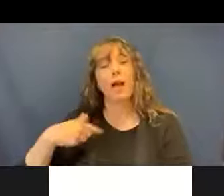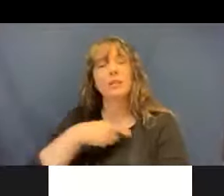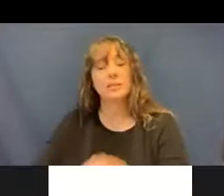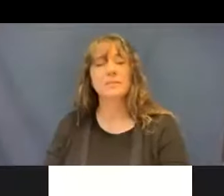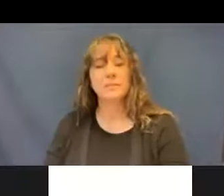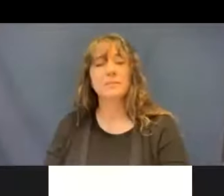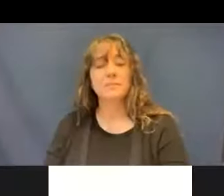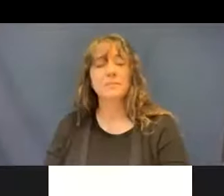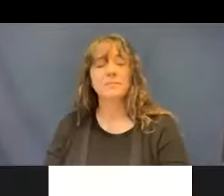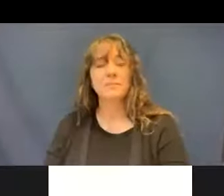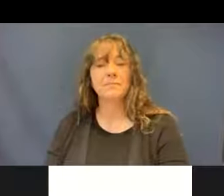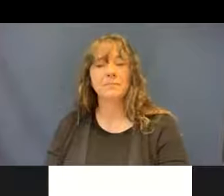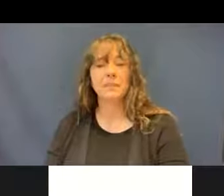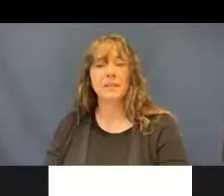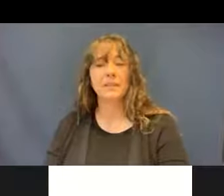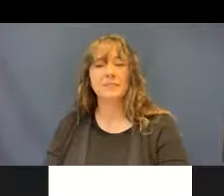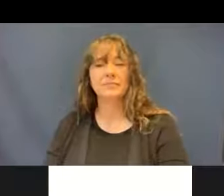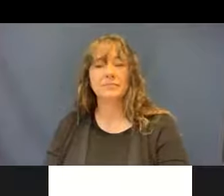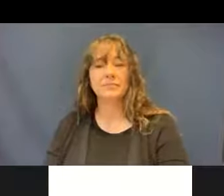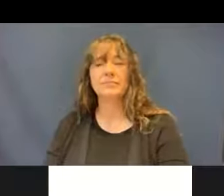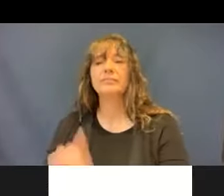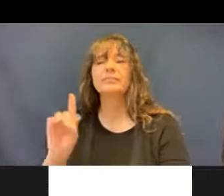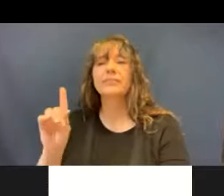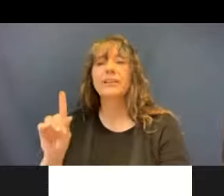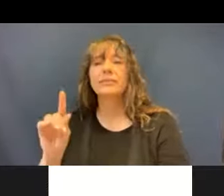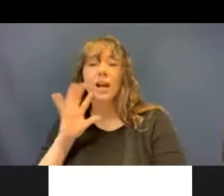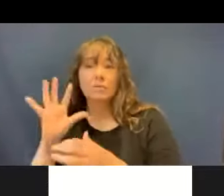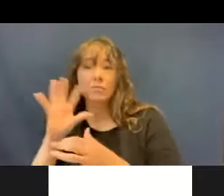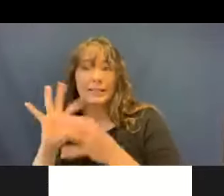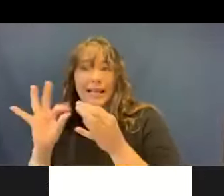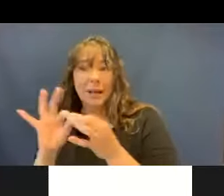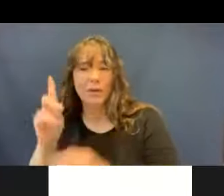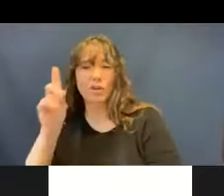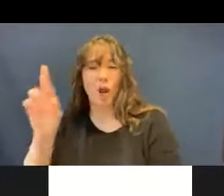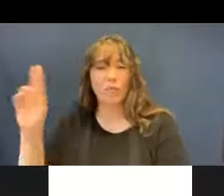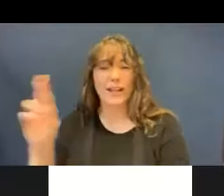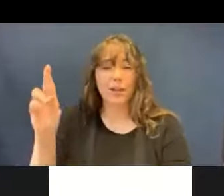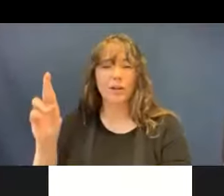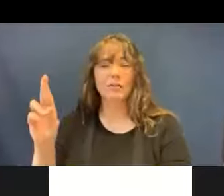Could I say something here? I also want to make sure that people